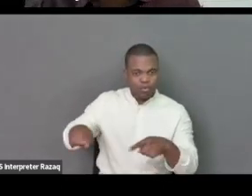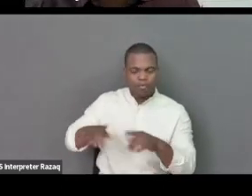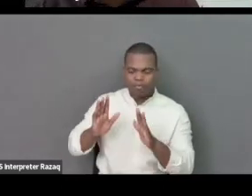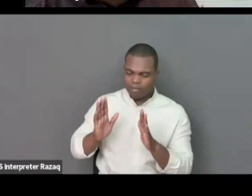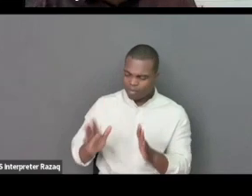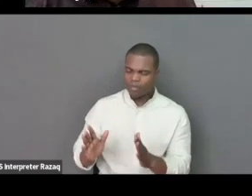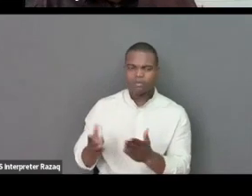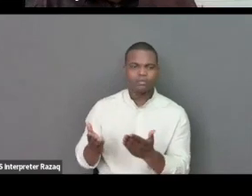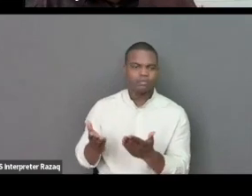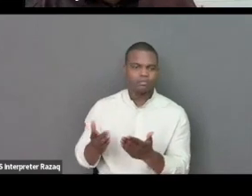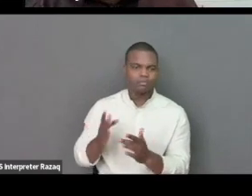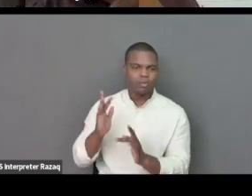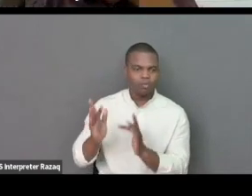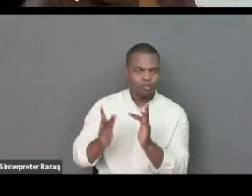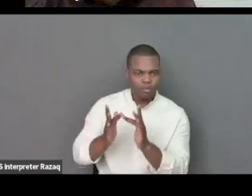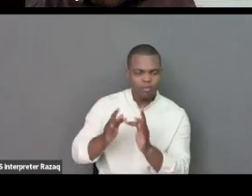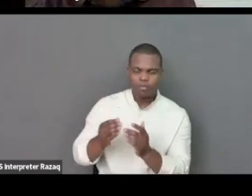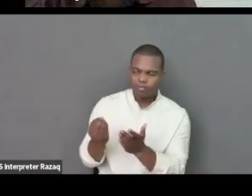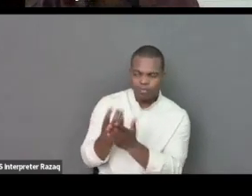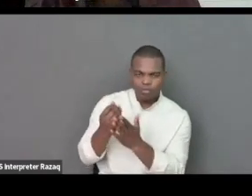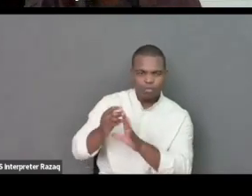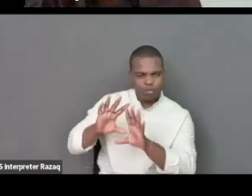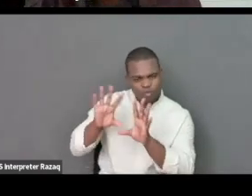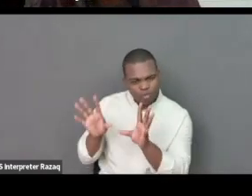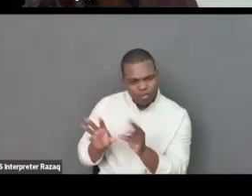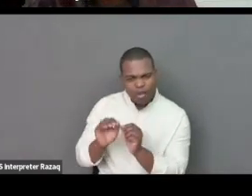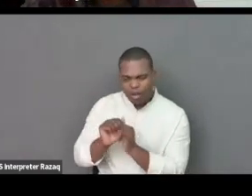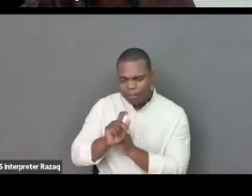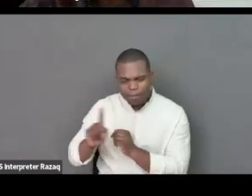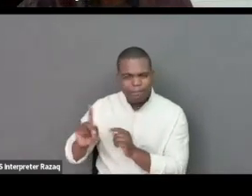first and foremost. So, all of these three levels,